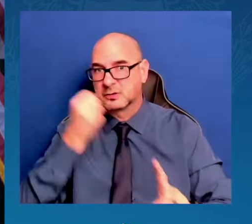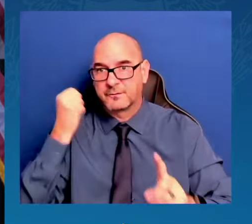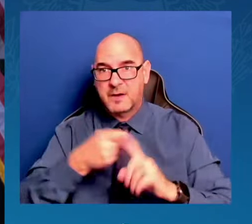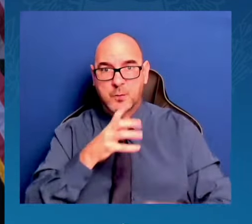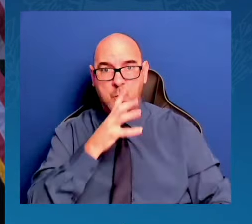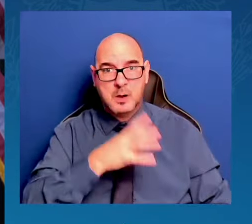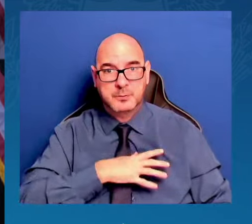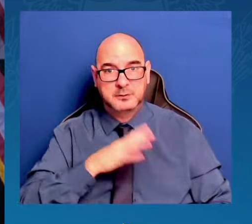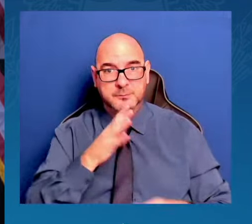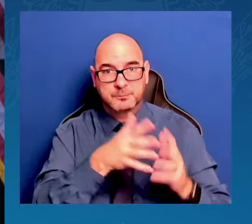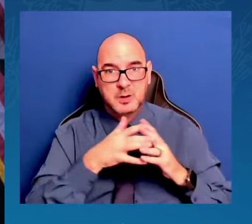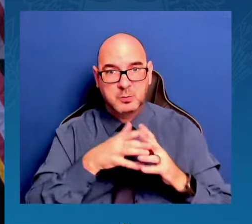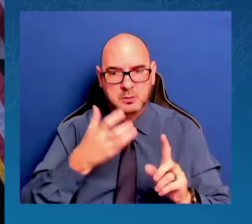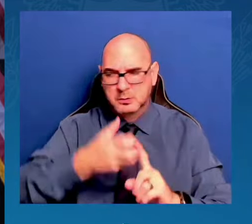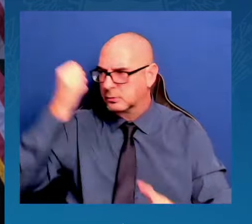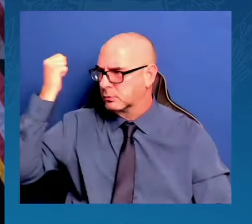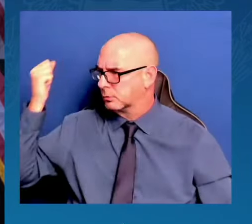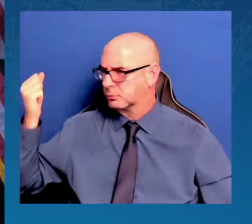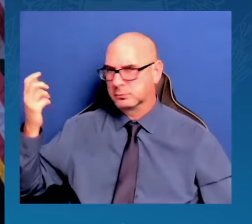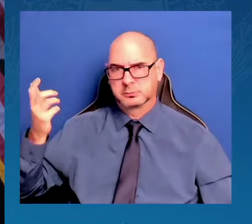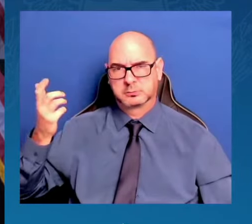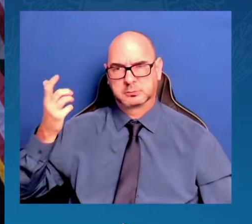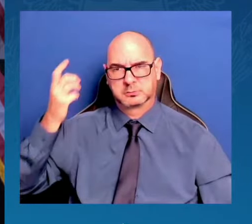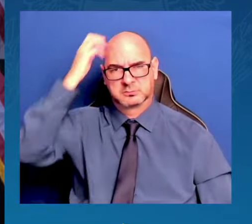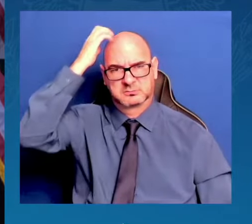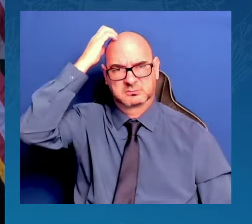The Court's action has meant